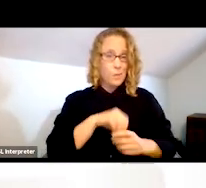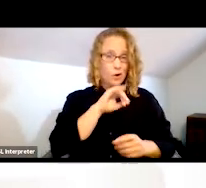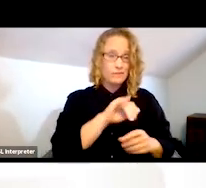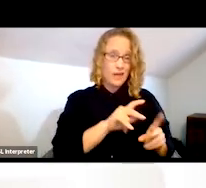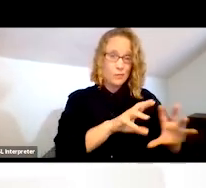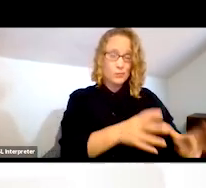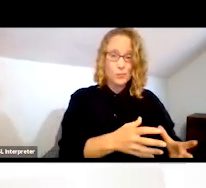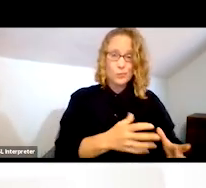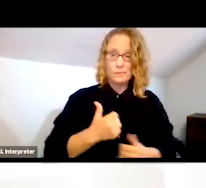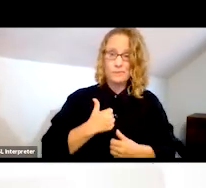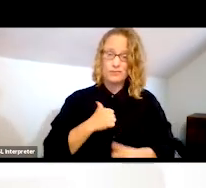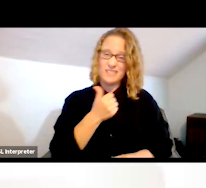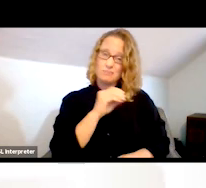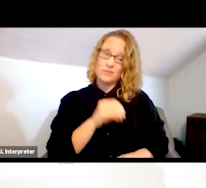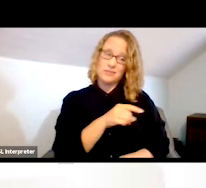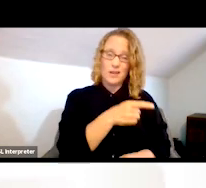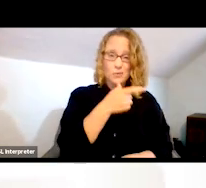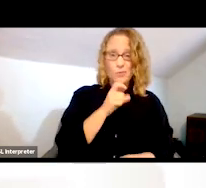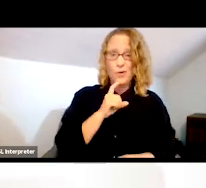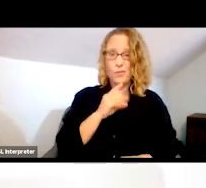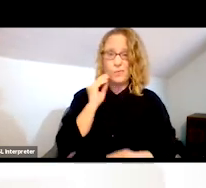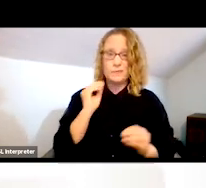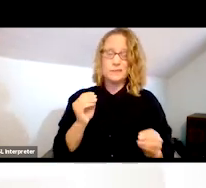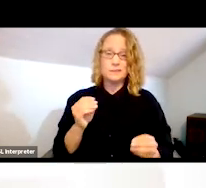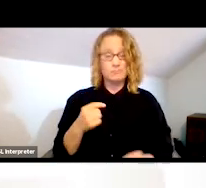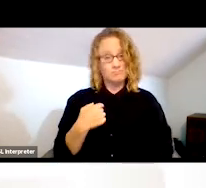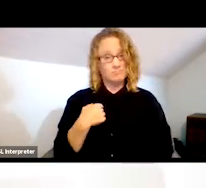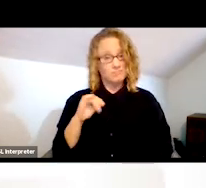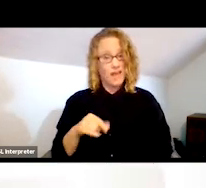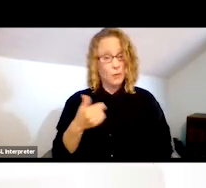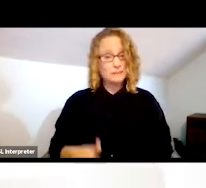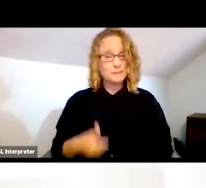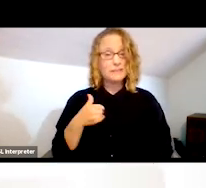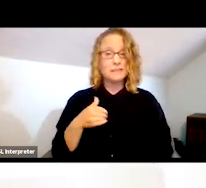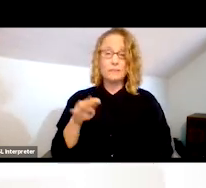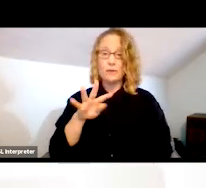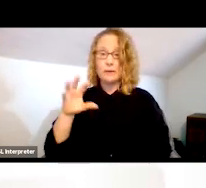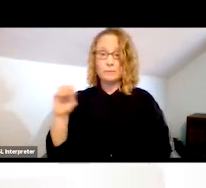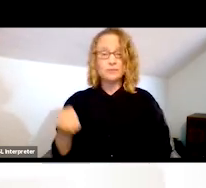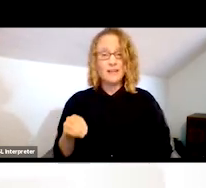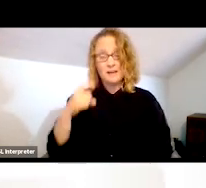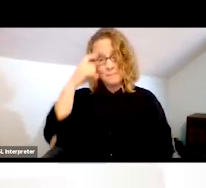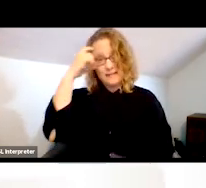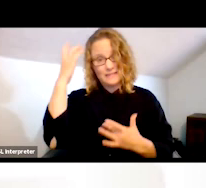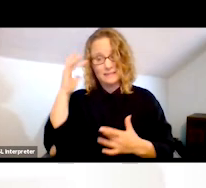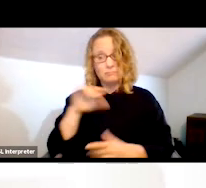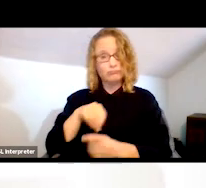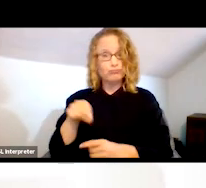And when we talk about veterans, there was a slide up earlier when we started this training, and we're talking about veterans,